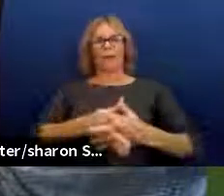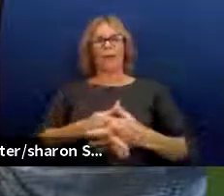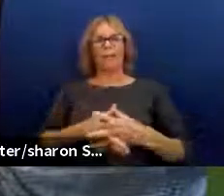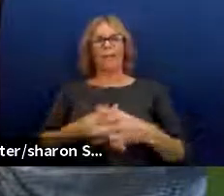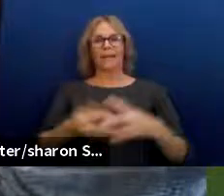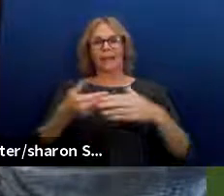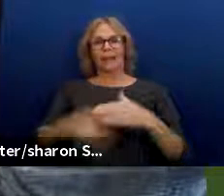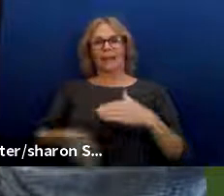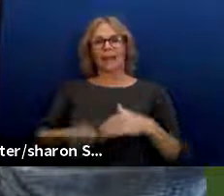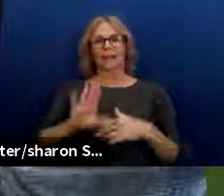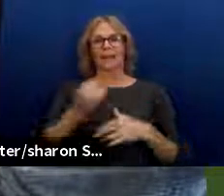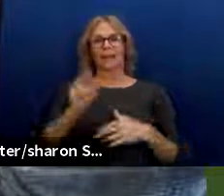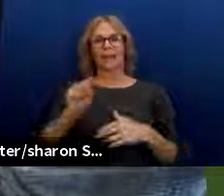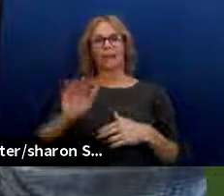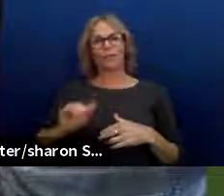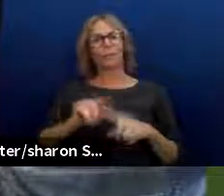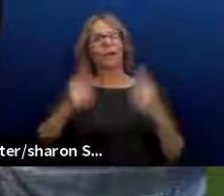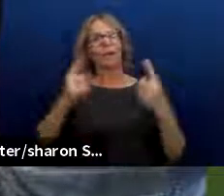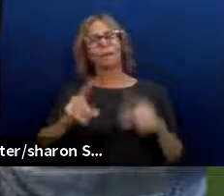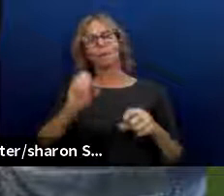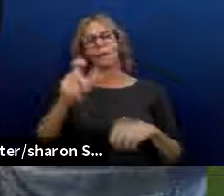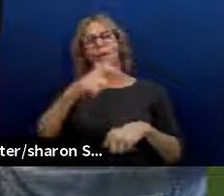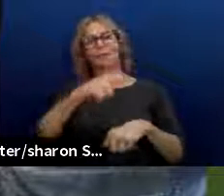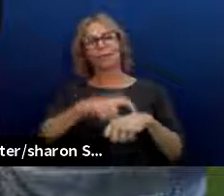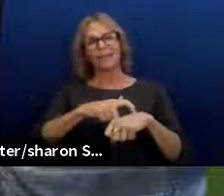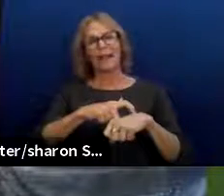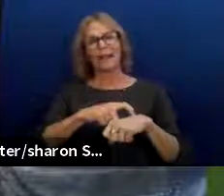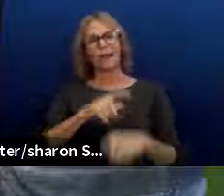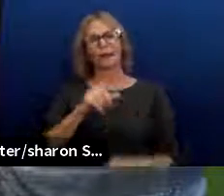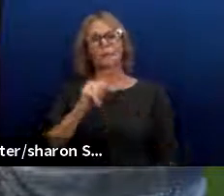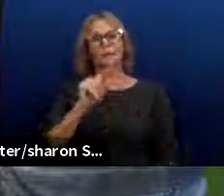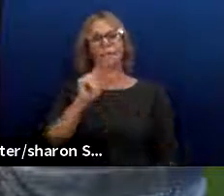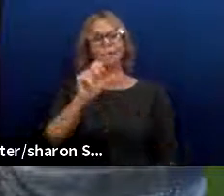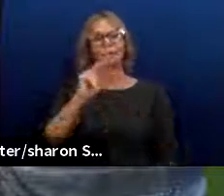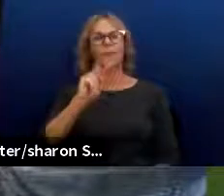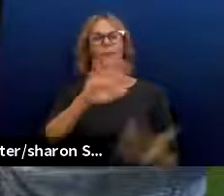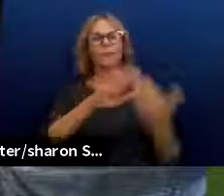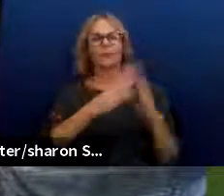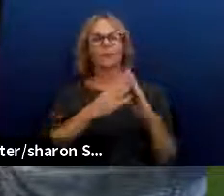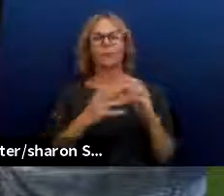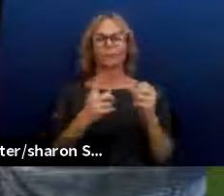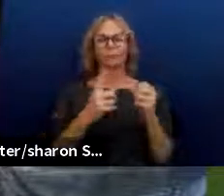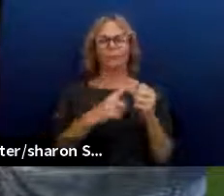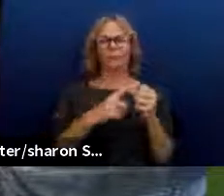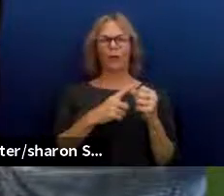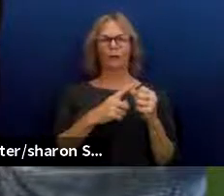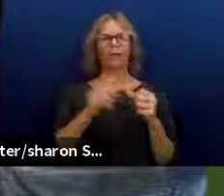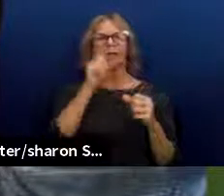own child, but it happens all the time. In the trans community. At first it was it didn't used to, but it's becoming much more